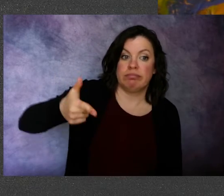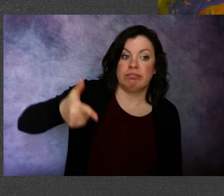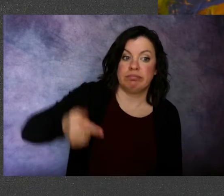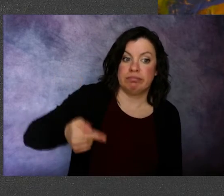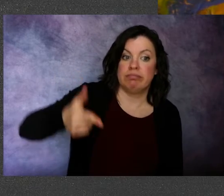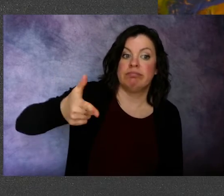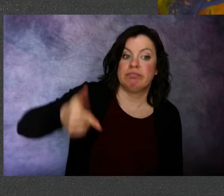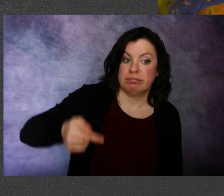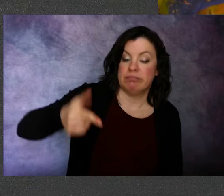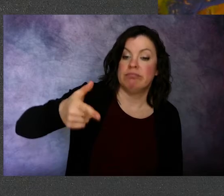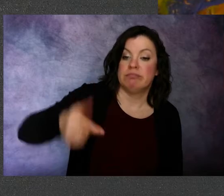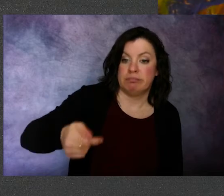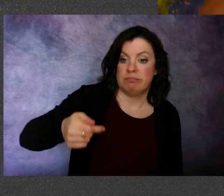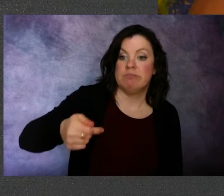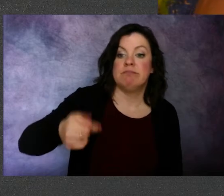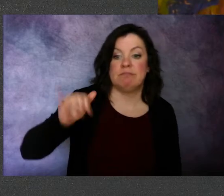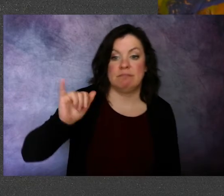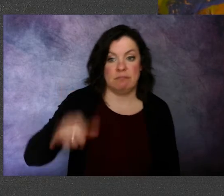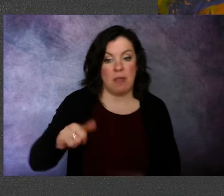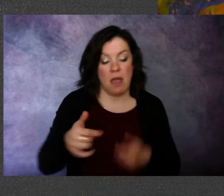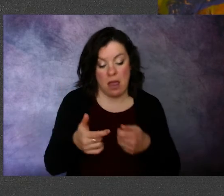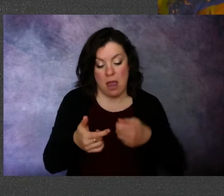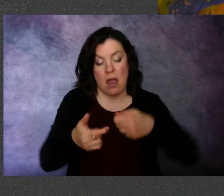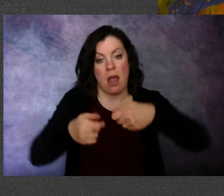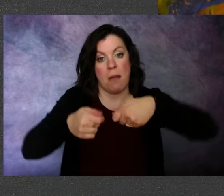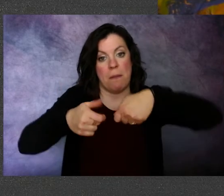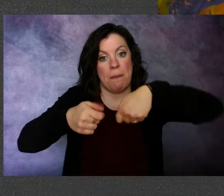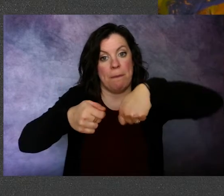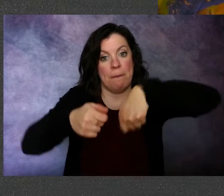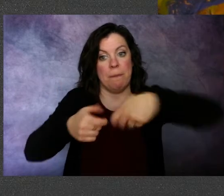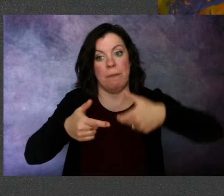and it's my helper hand that's turning my paper.